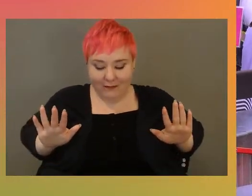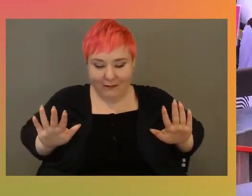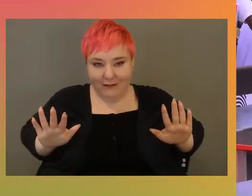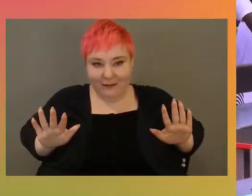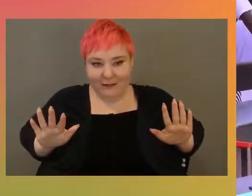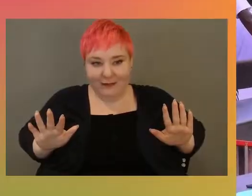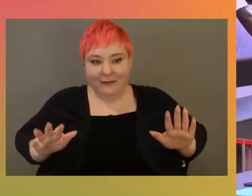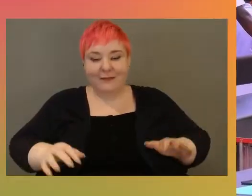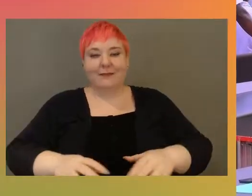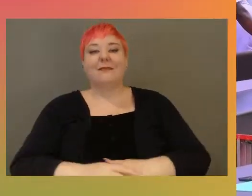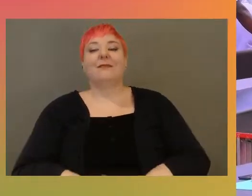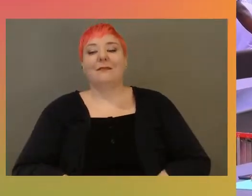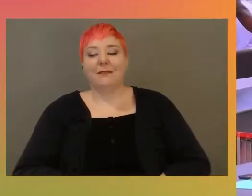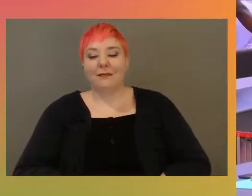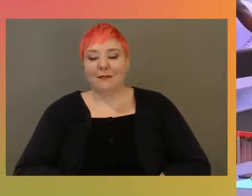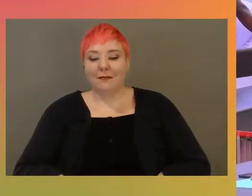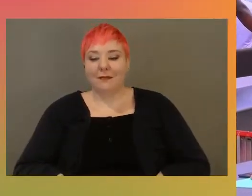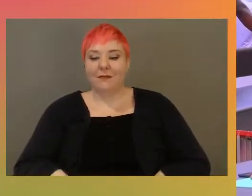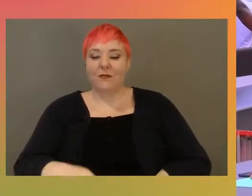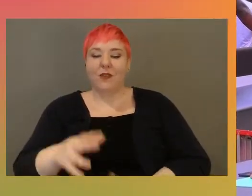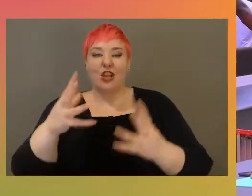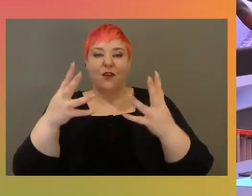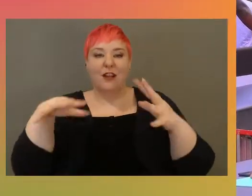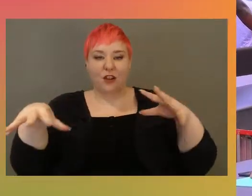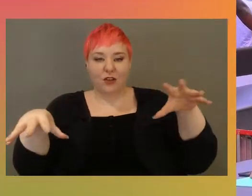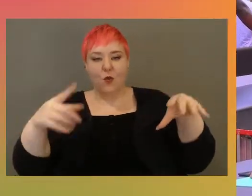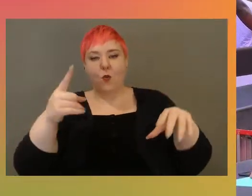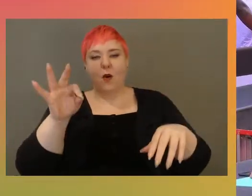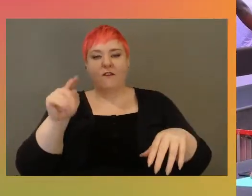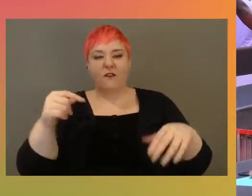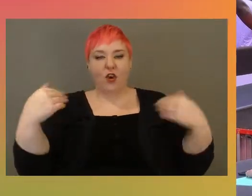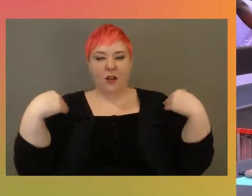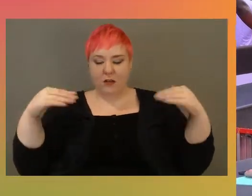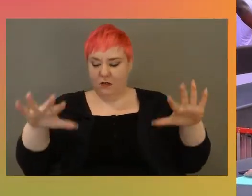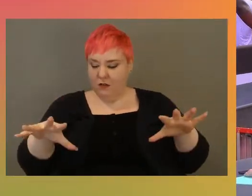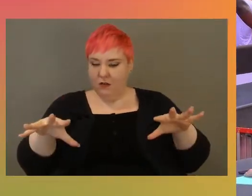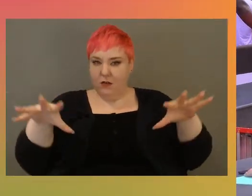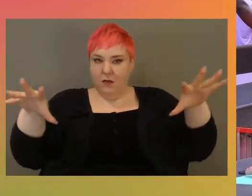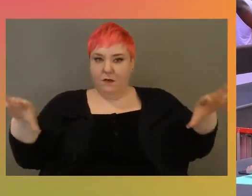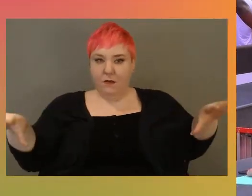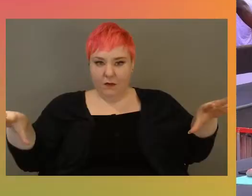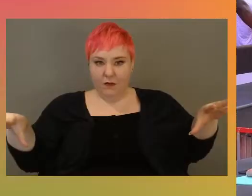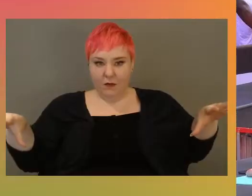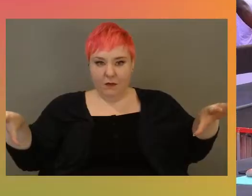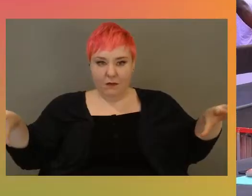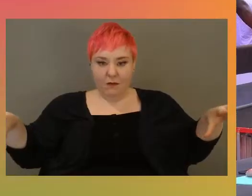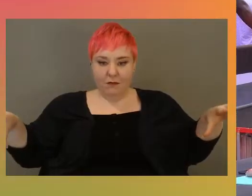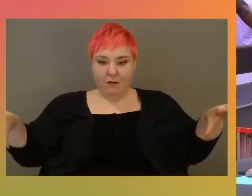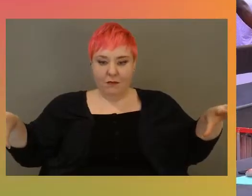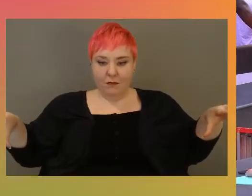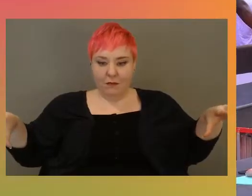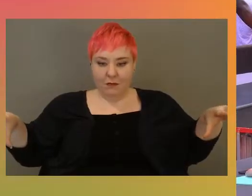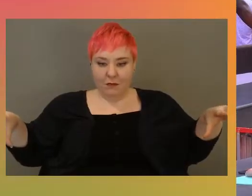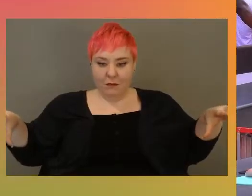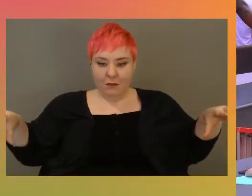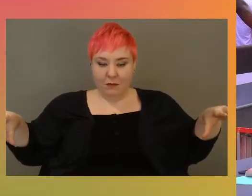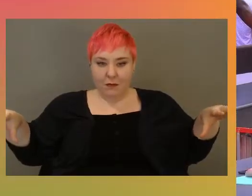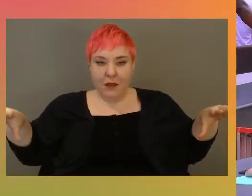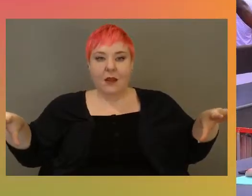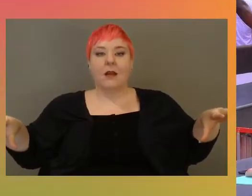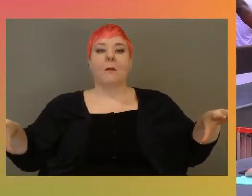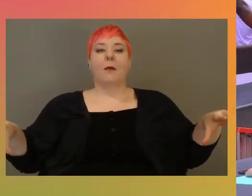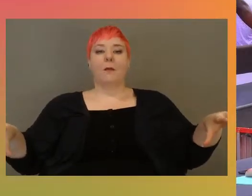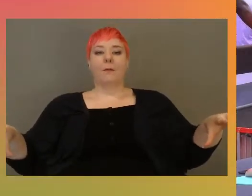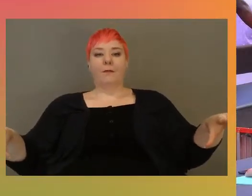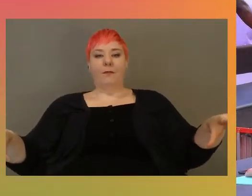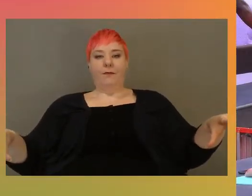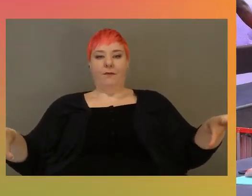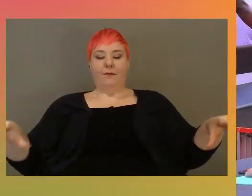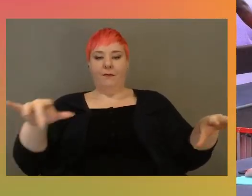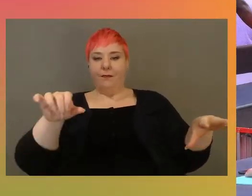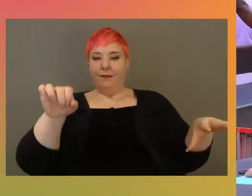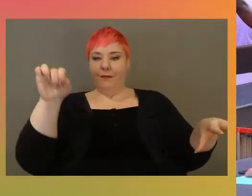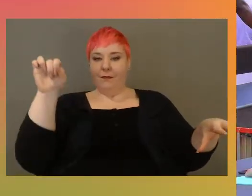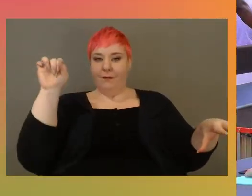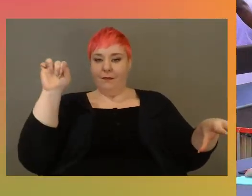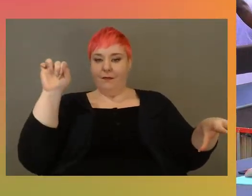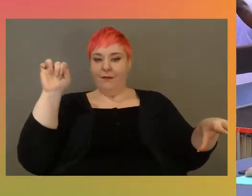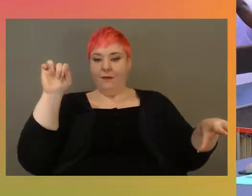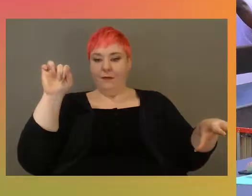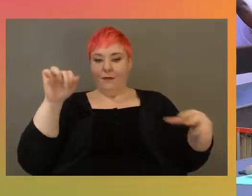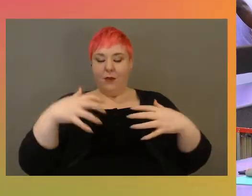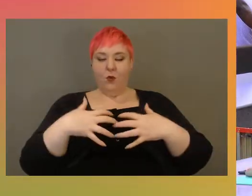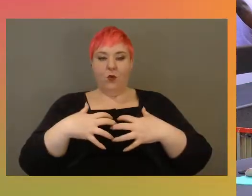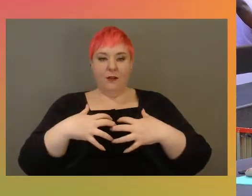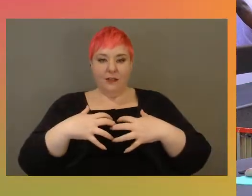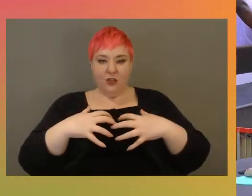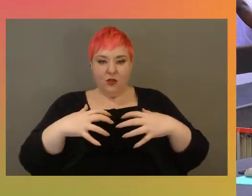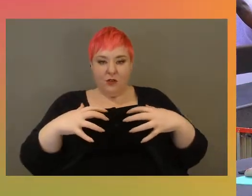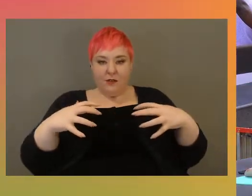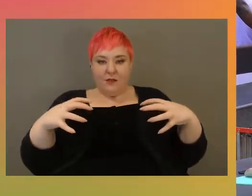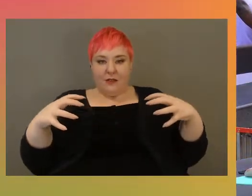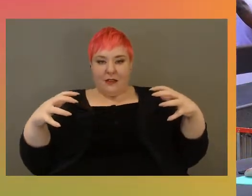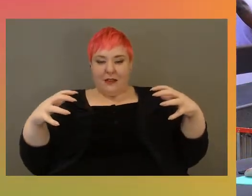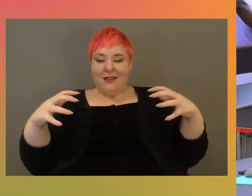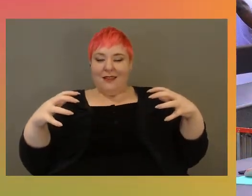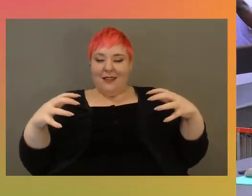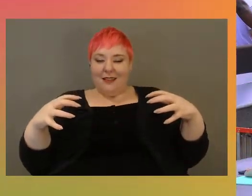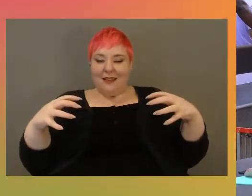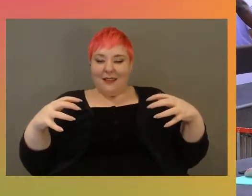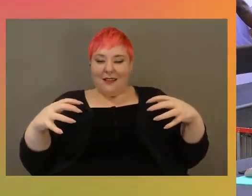LONGER, LONGER, PLANK POSITION.